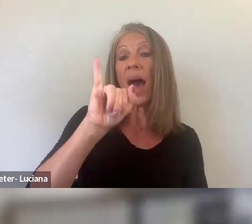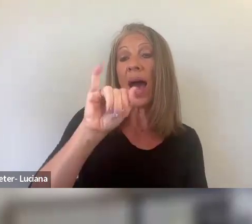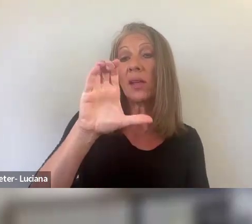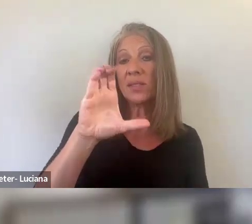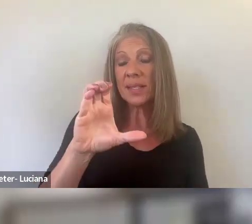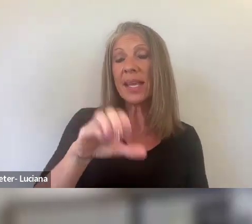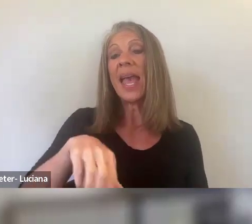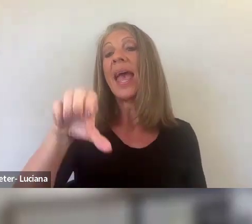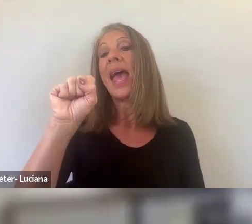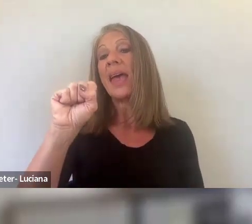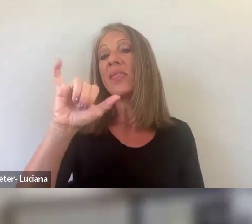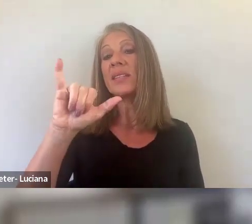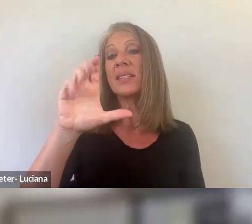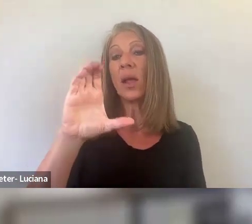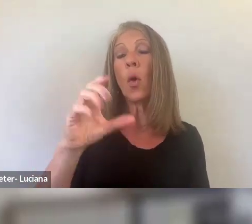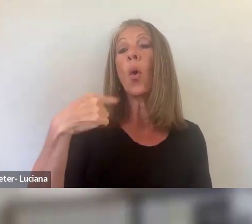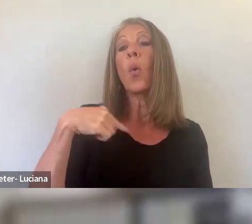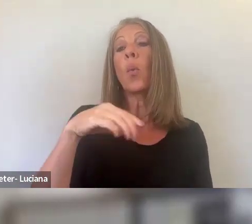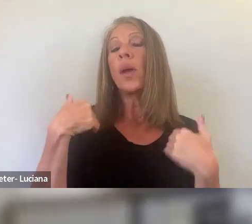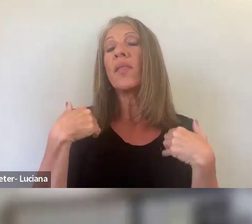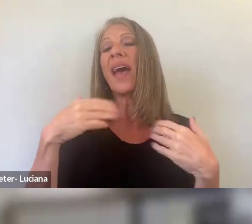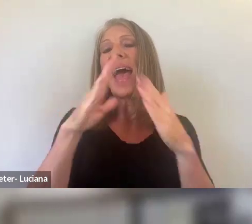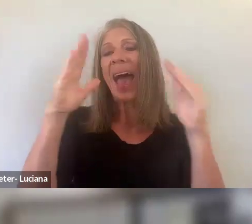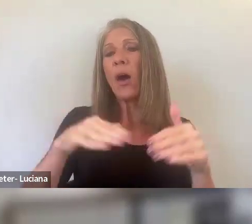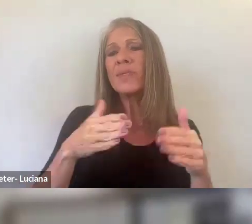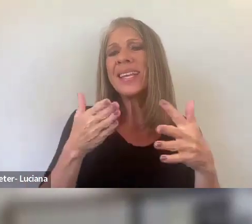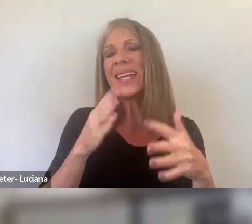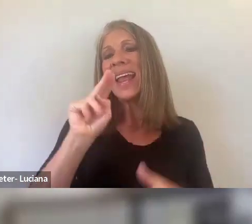we partnered with an organization called the Housing Navigator in Massachusetts. This is